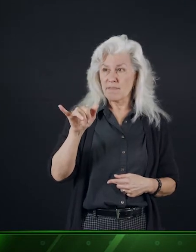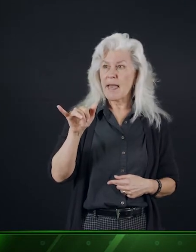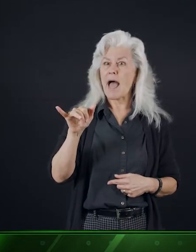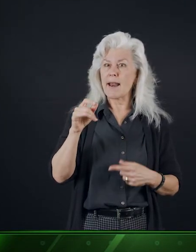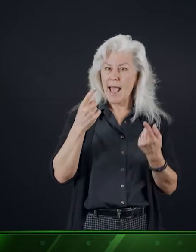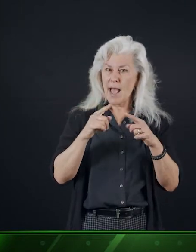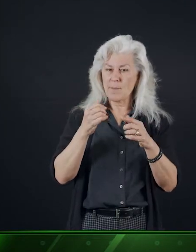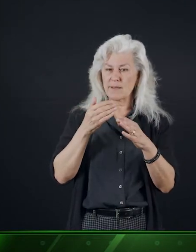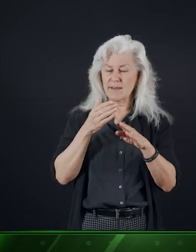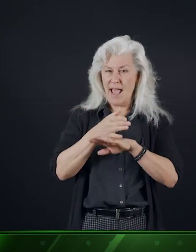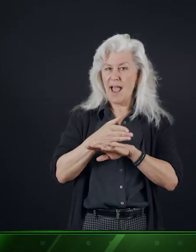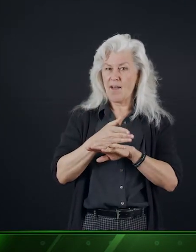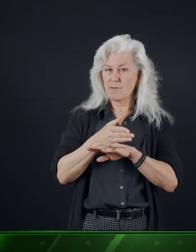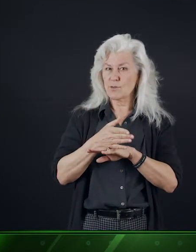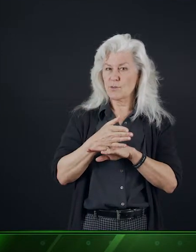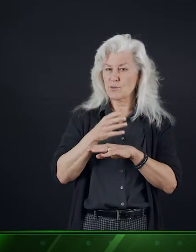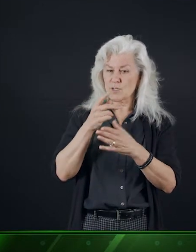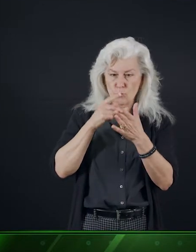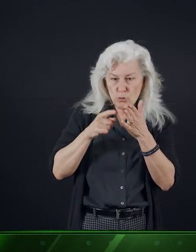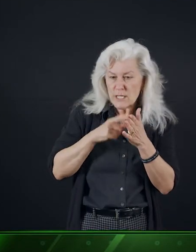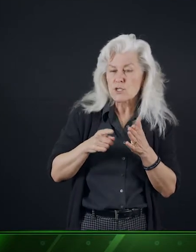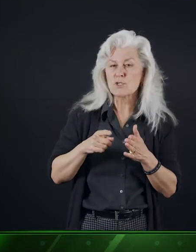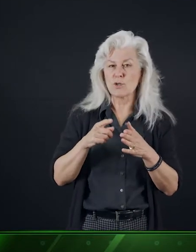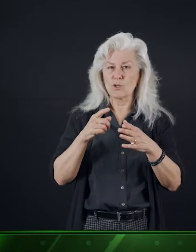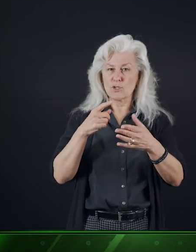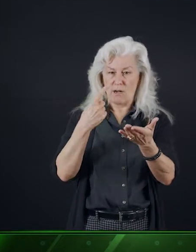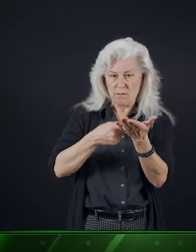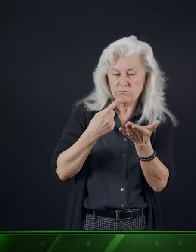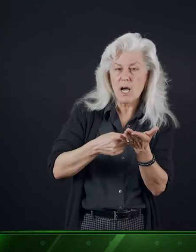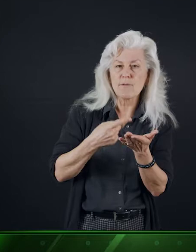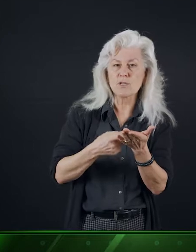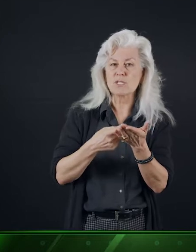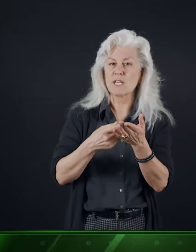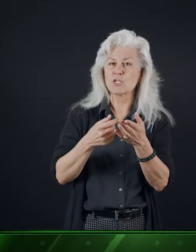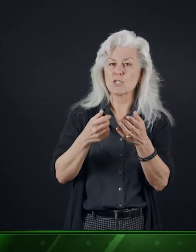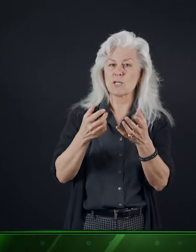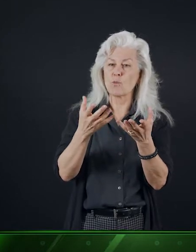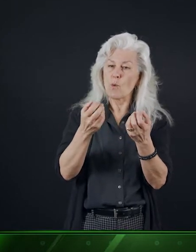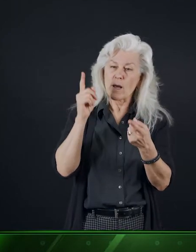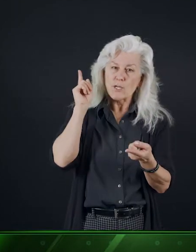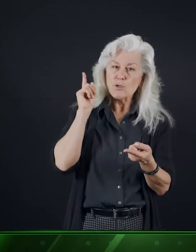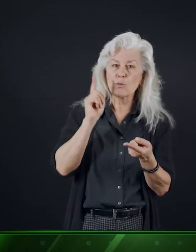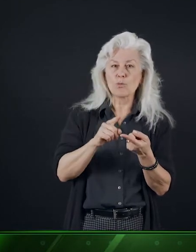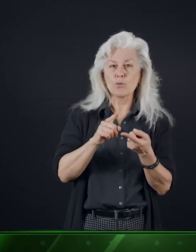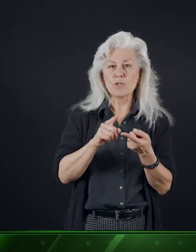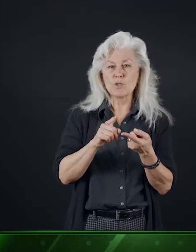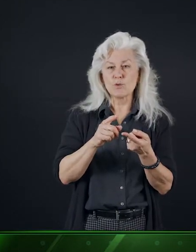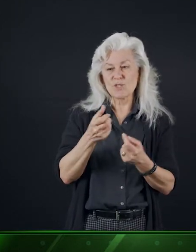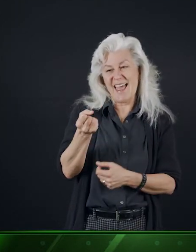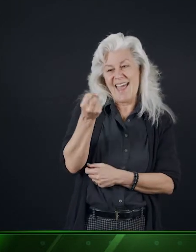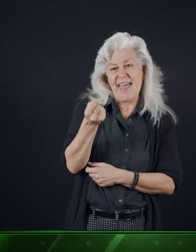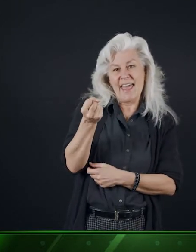and is an extension to our want to reduce held inputs. So those with motor skills disabilities